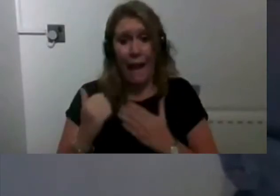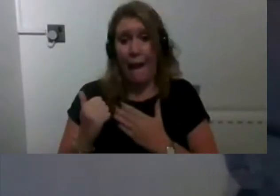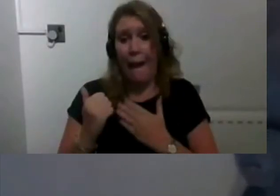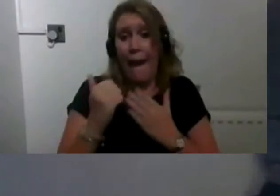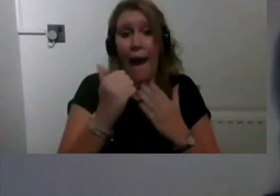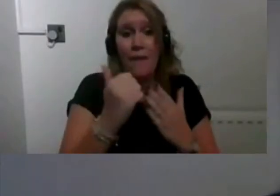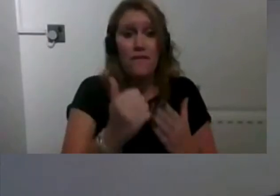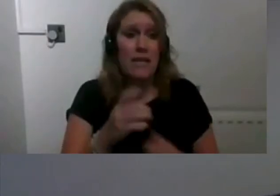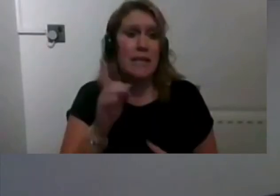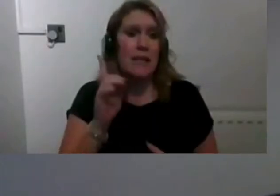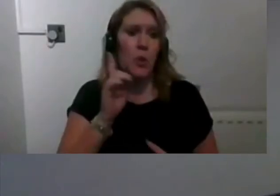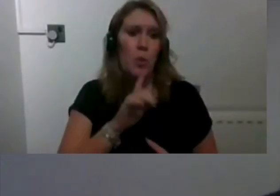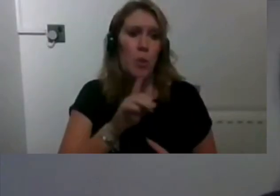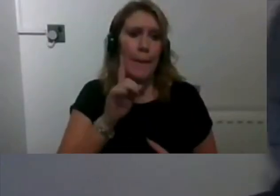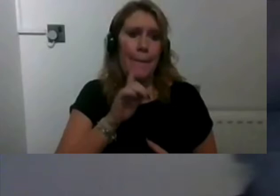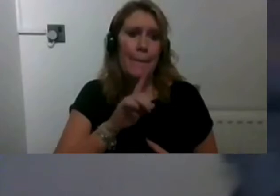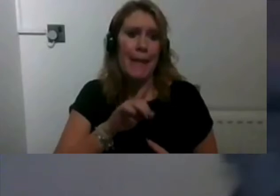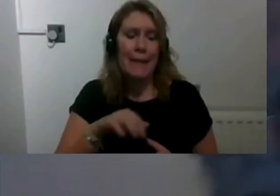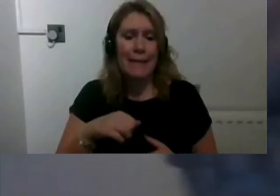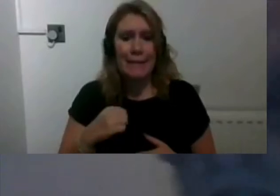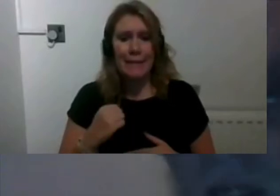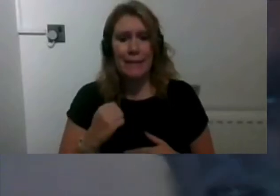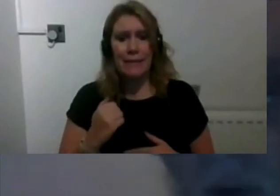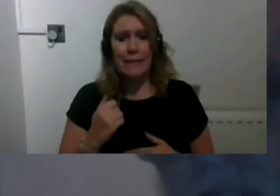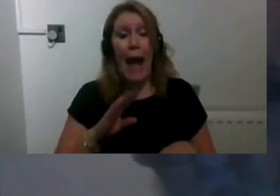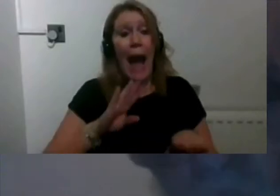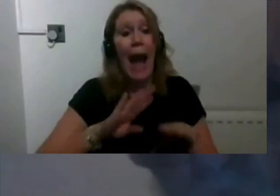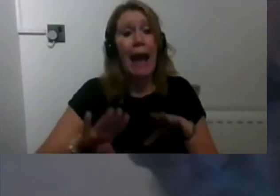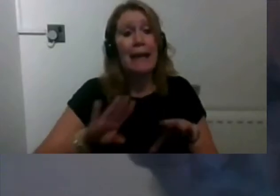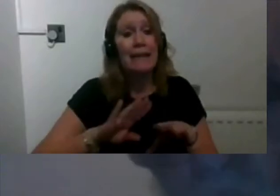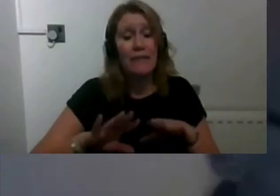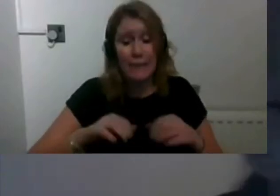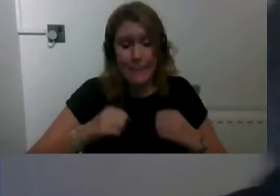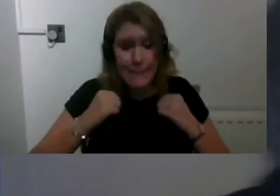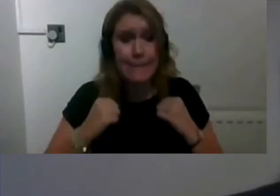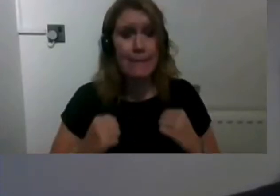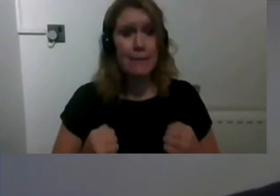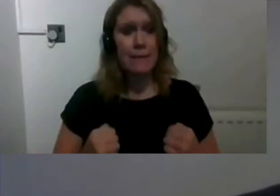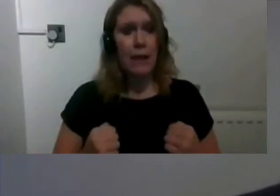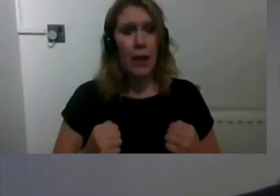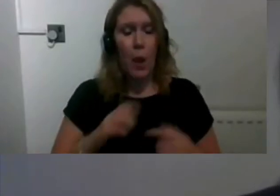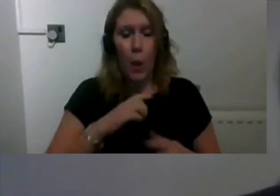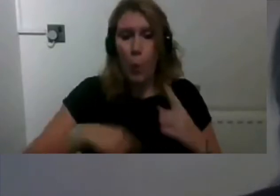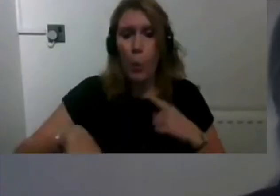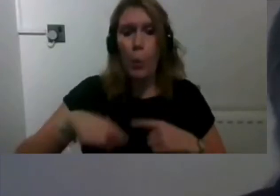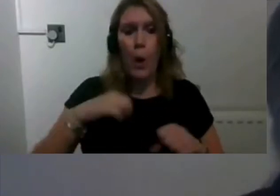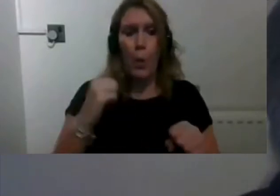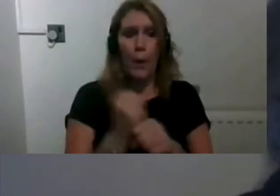We will make a better fist.